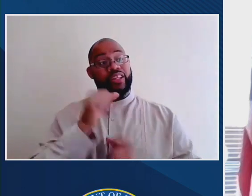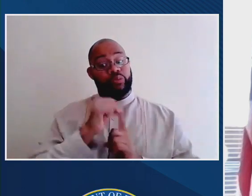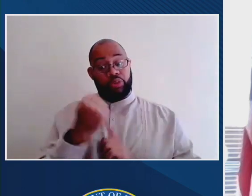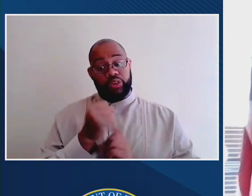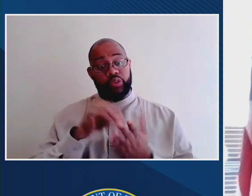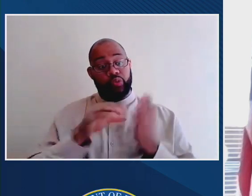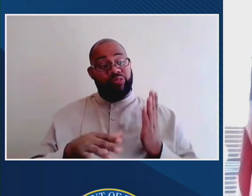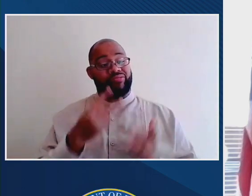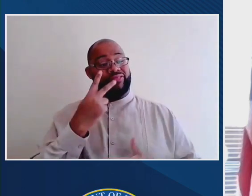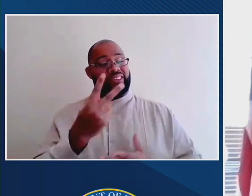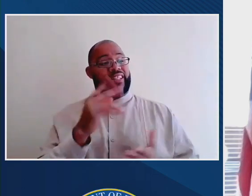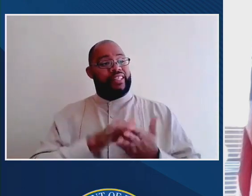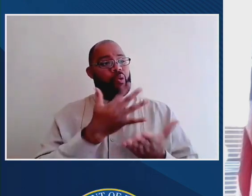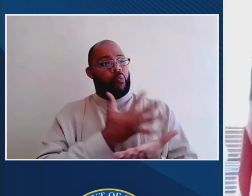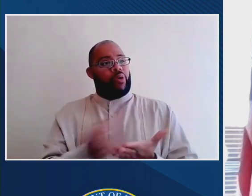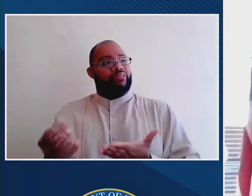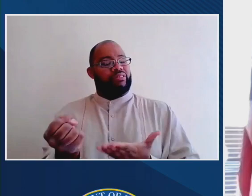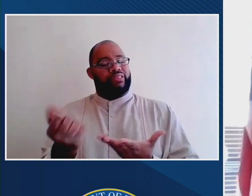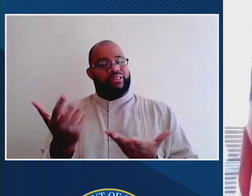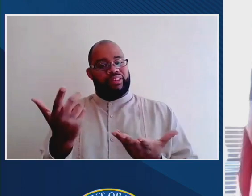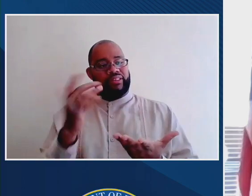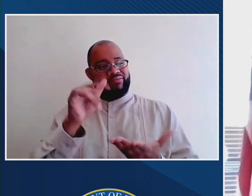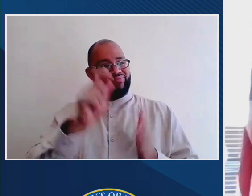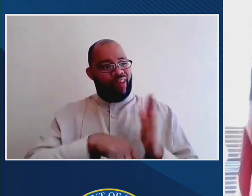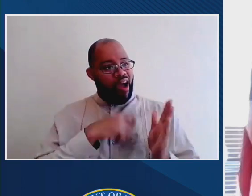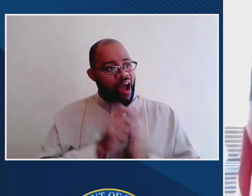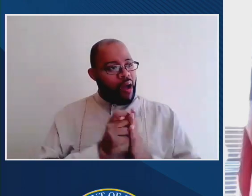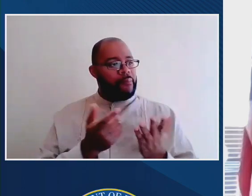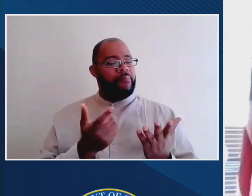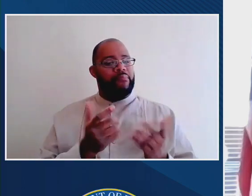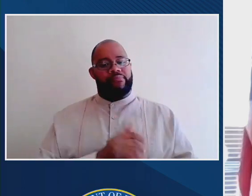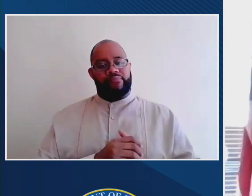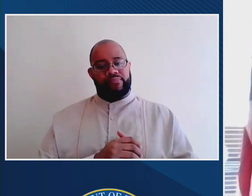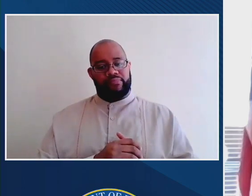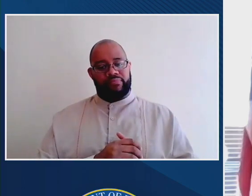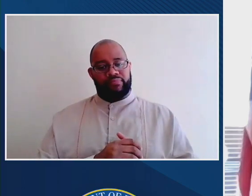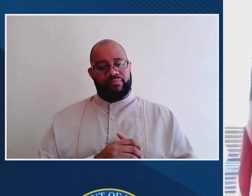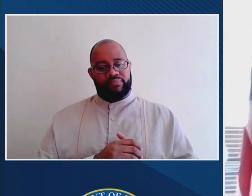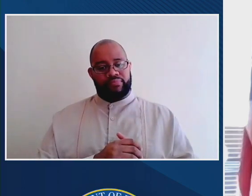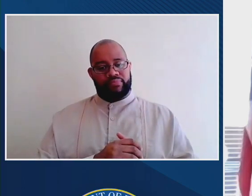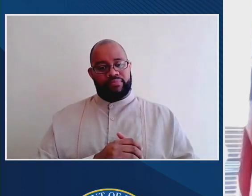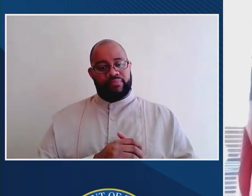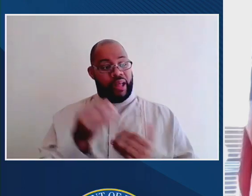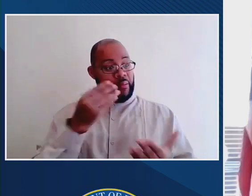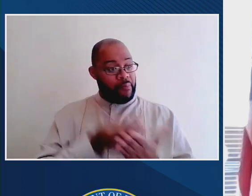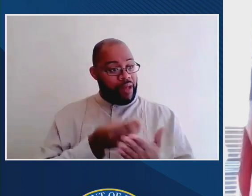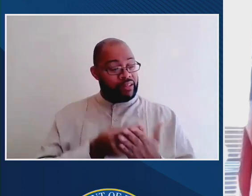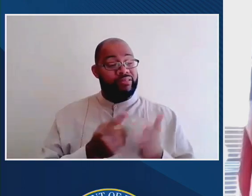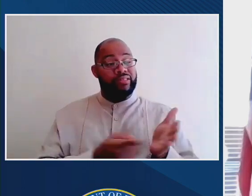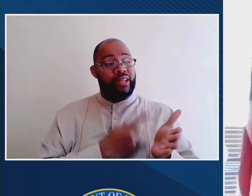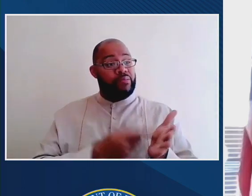they have wasted their time and money, and sometimes are left with debts that they